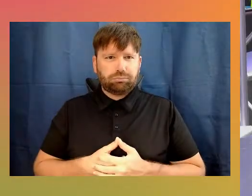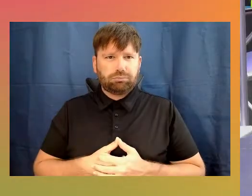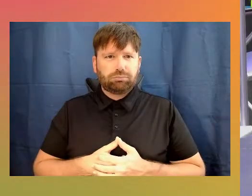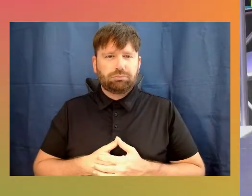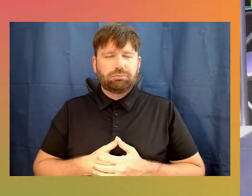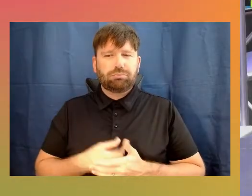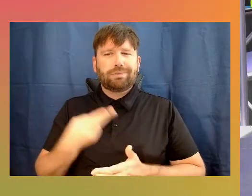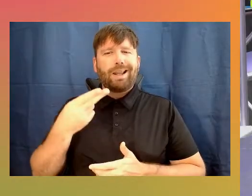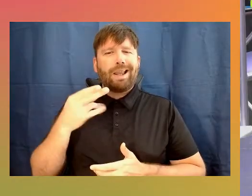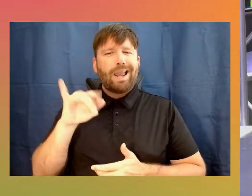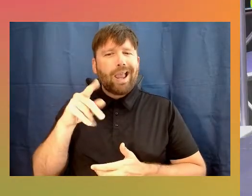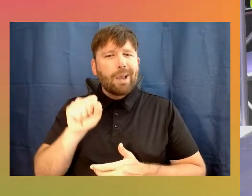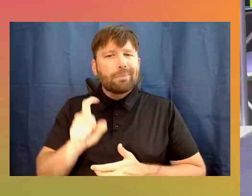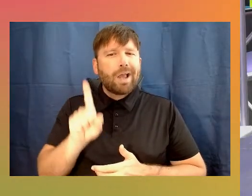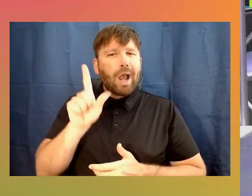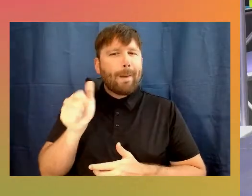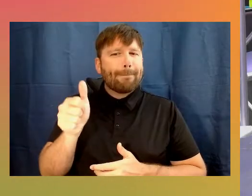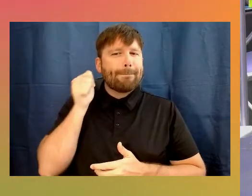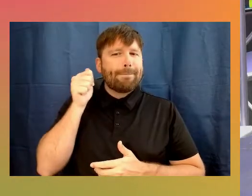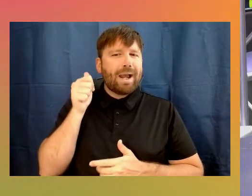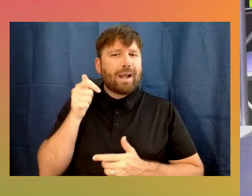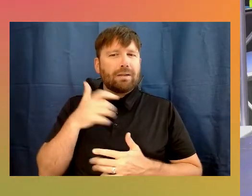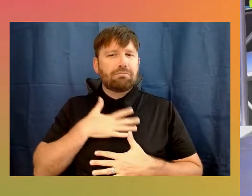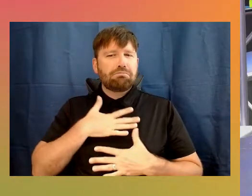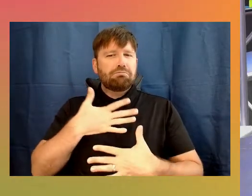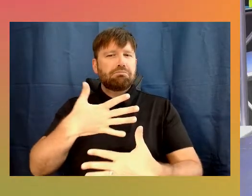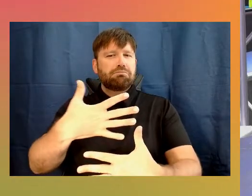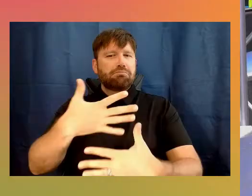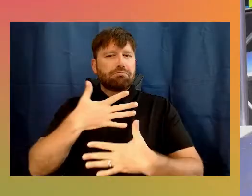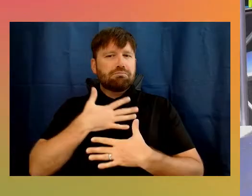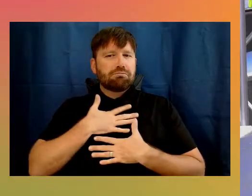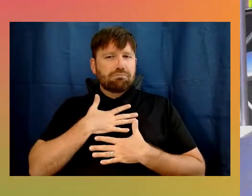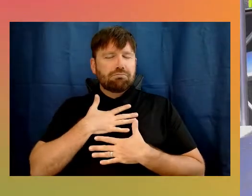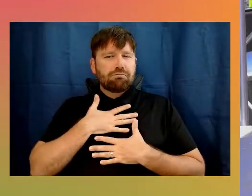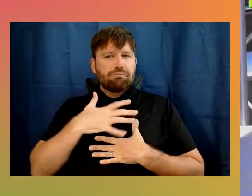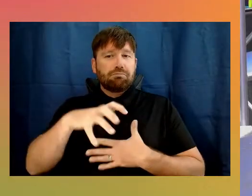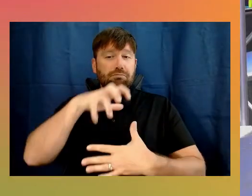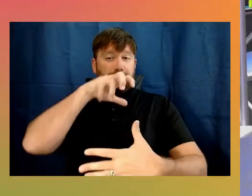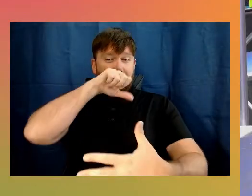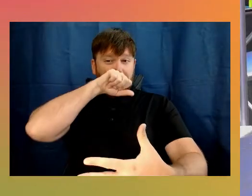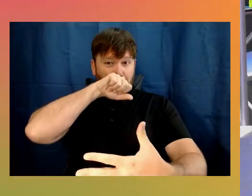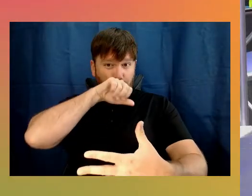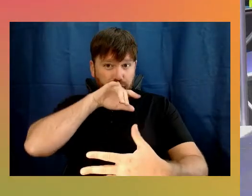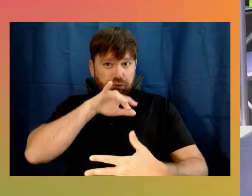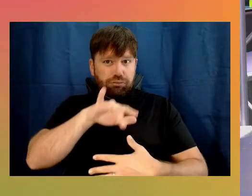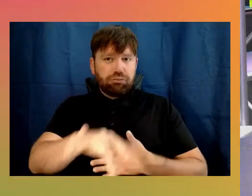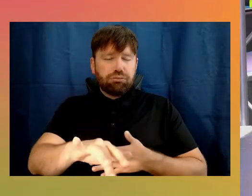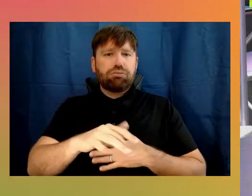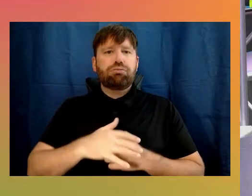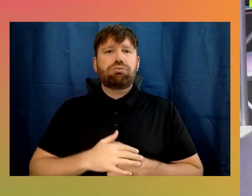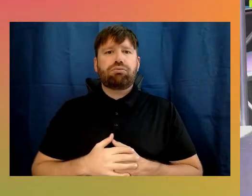OKAY. SORRY, WE'RE DOING IT. DOWNWARD FACING DOG. HIPS UP AND BACK.